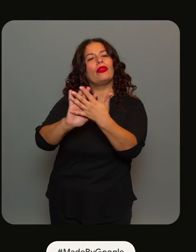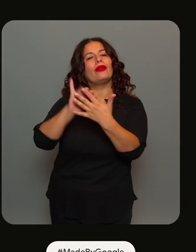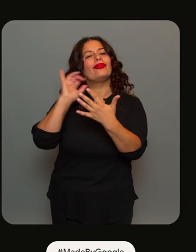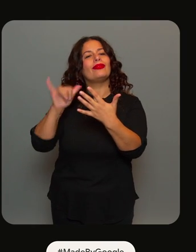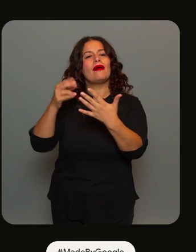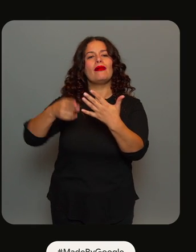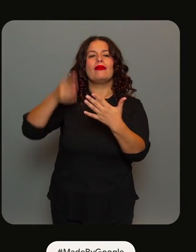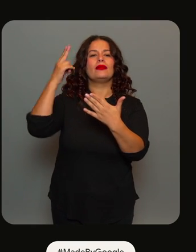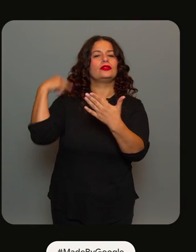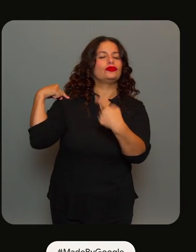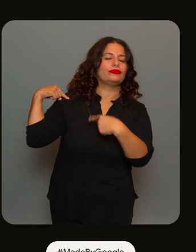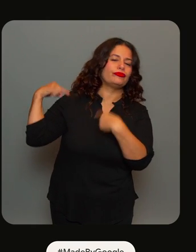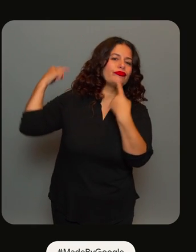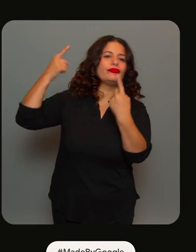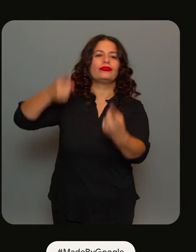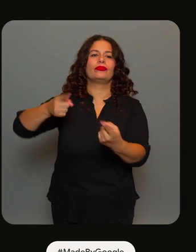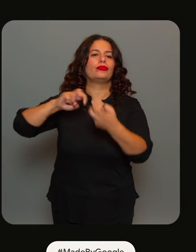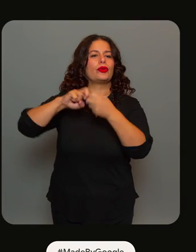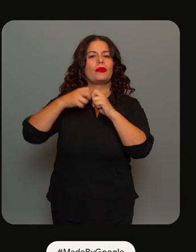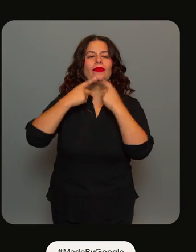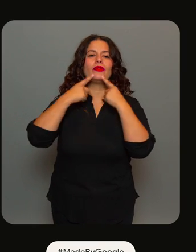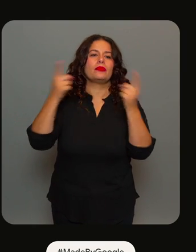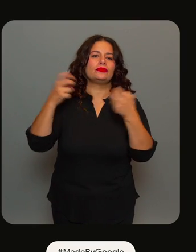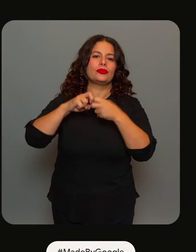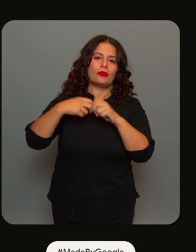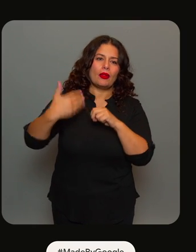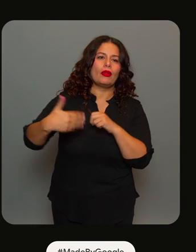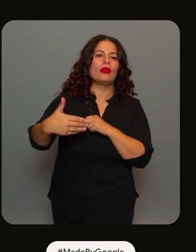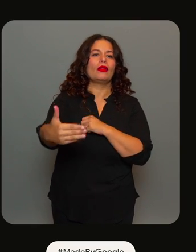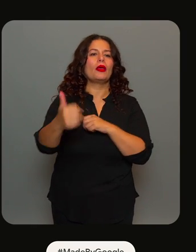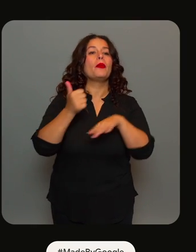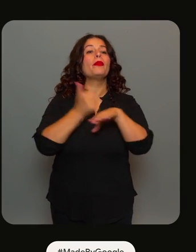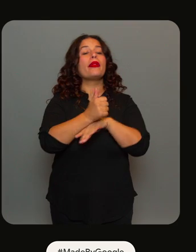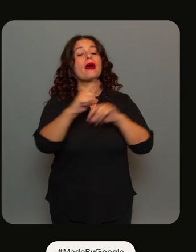It's very easy to blame the camera for a blurry shot, but